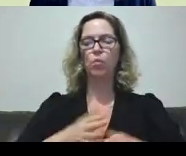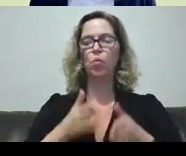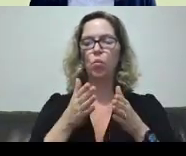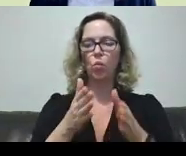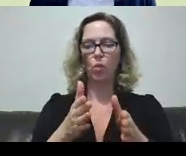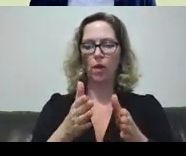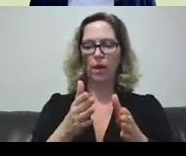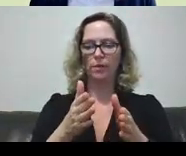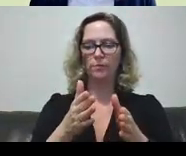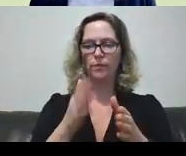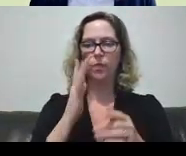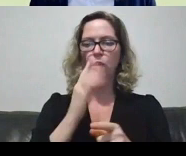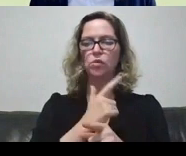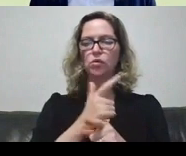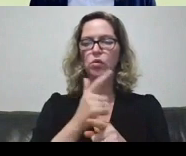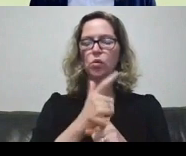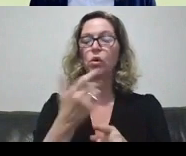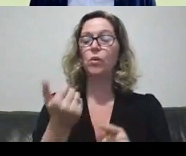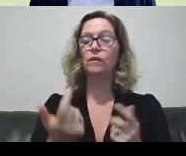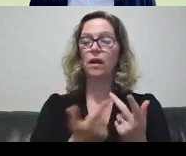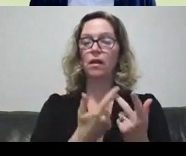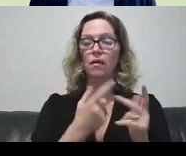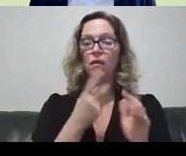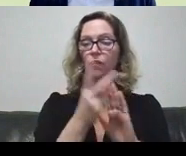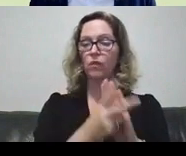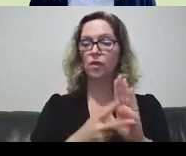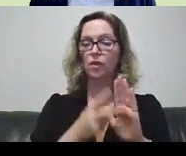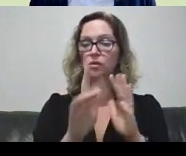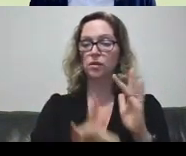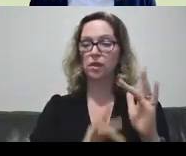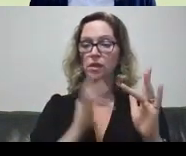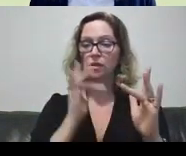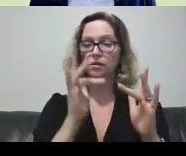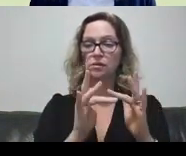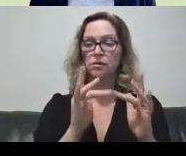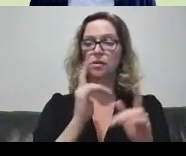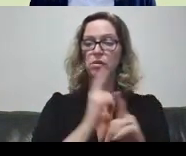our website that go into meetings and assertive advocacy as